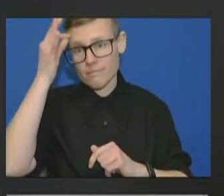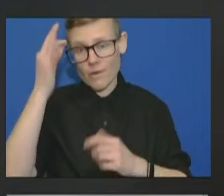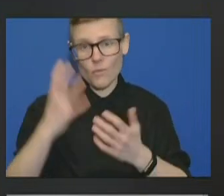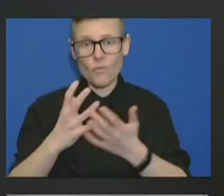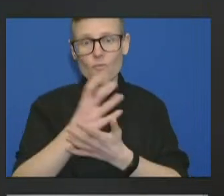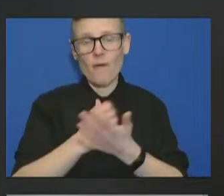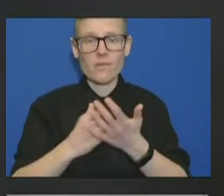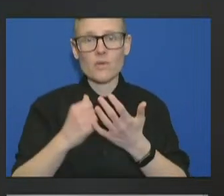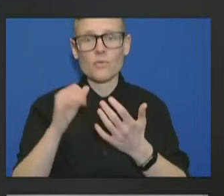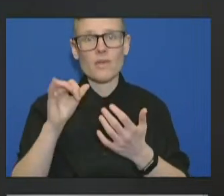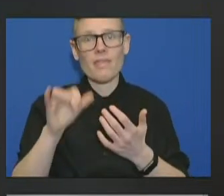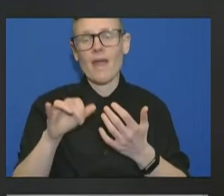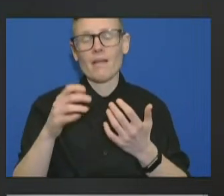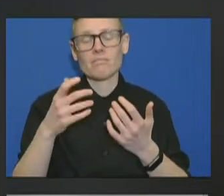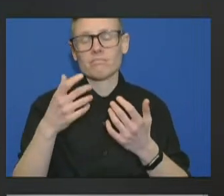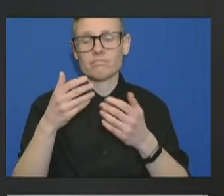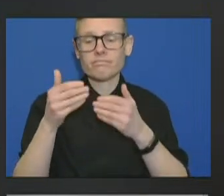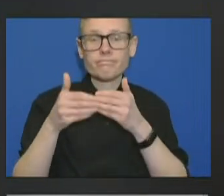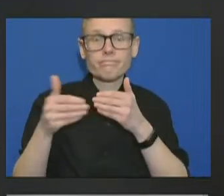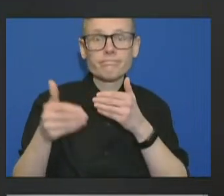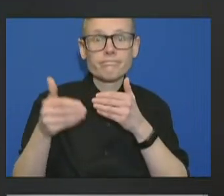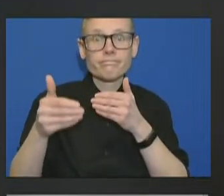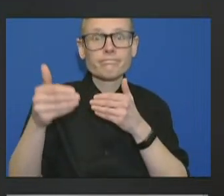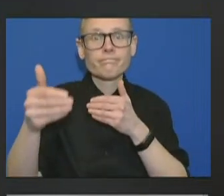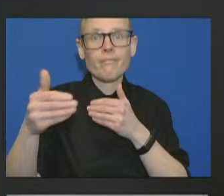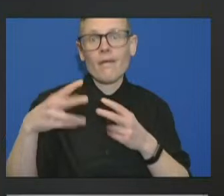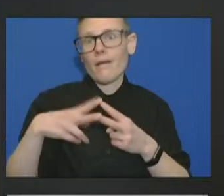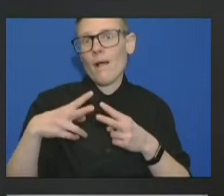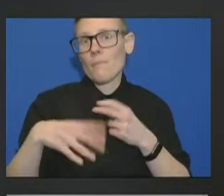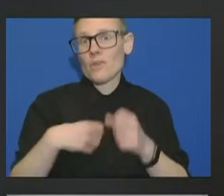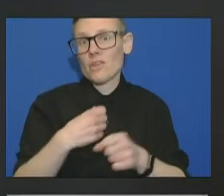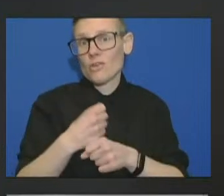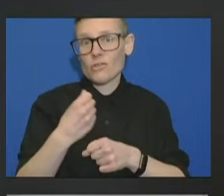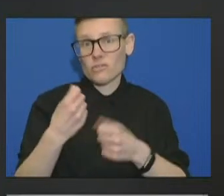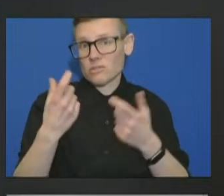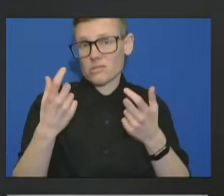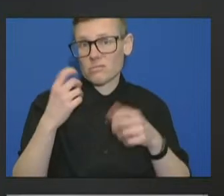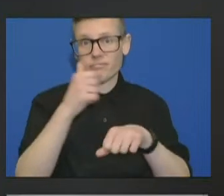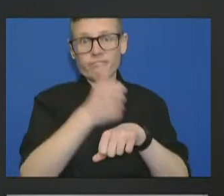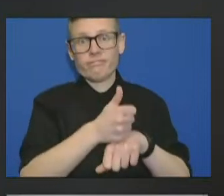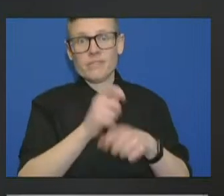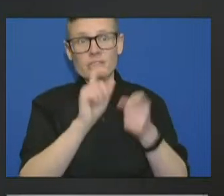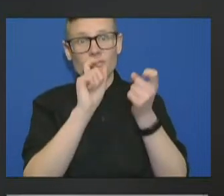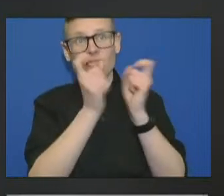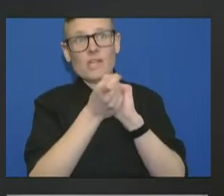can we expect in federal revenue